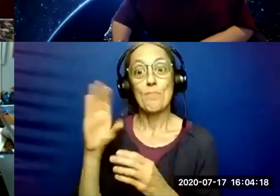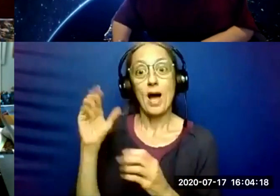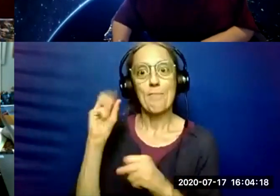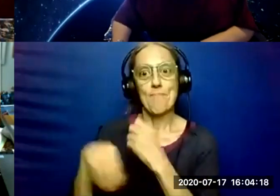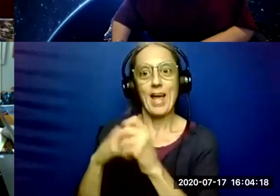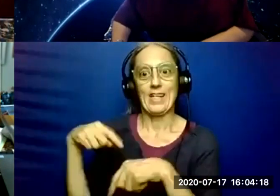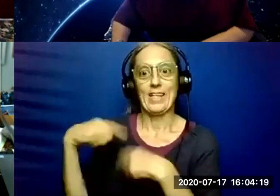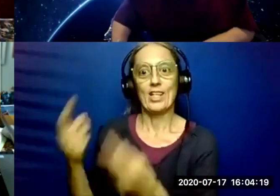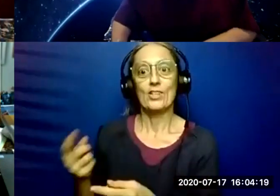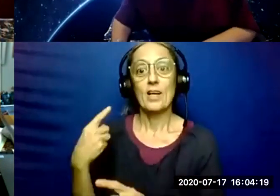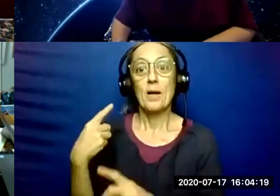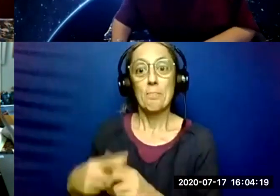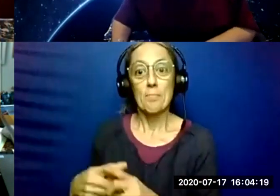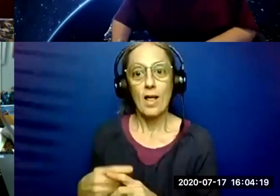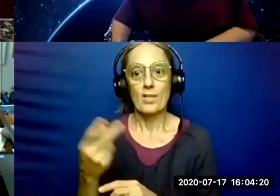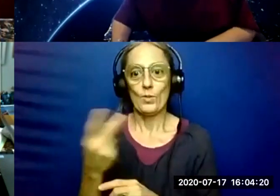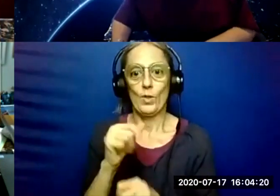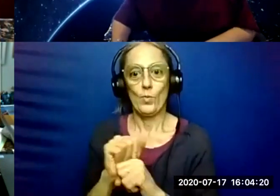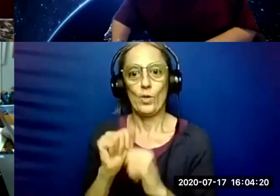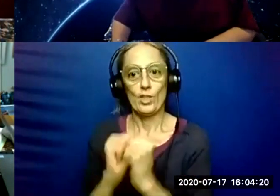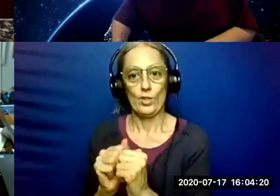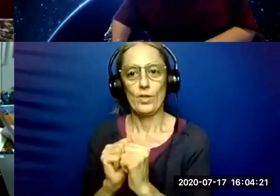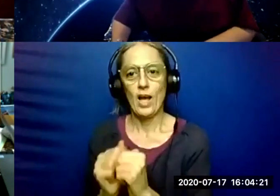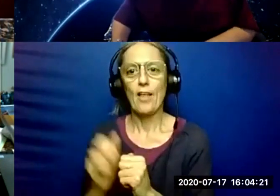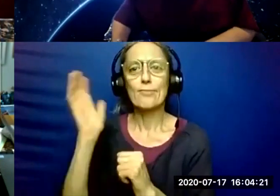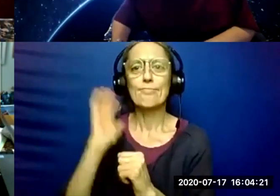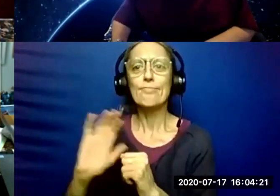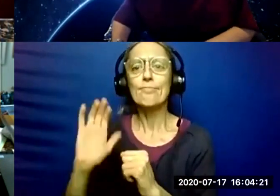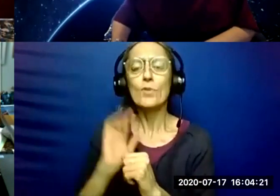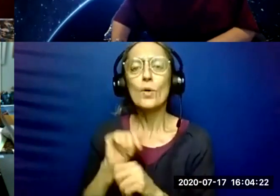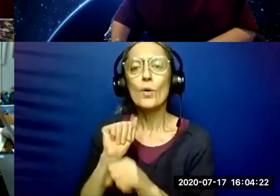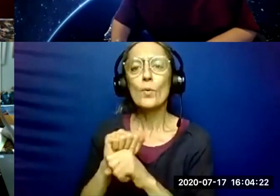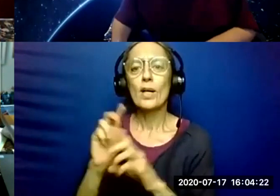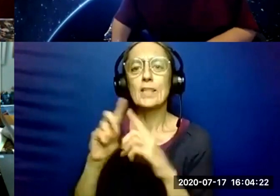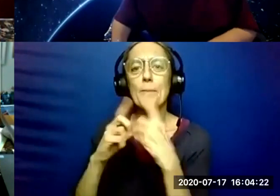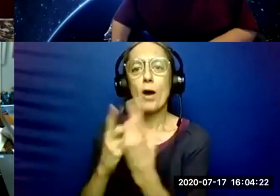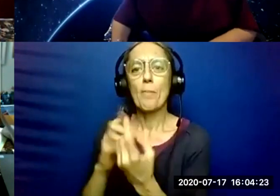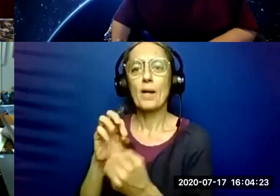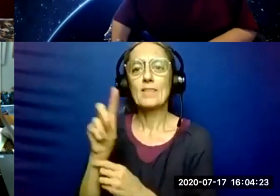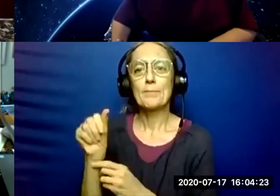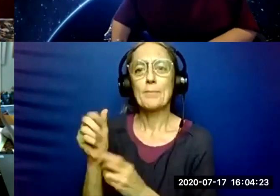we were over at the Department of Disability Services.